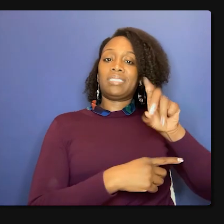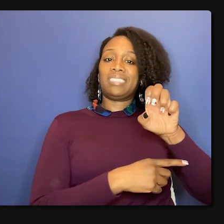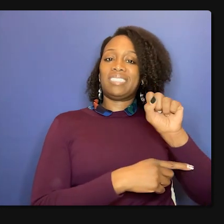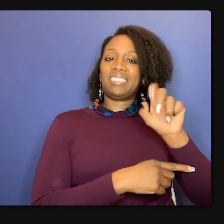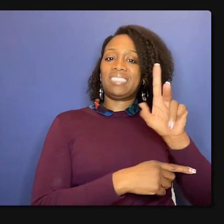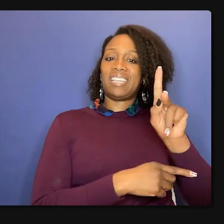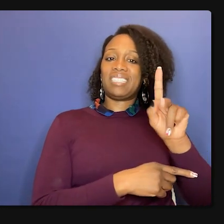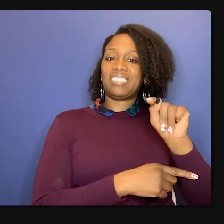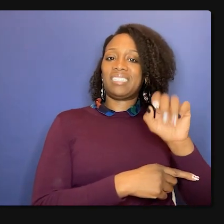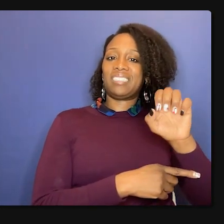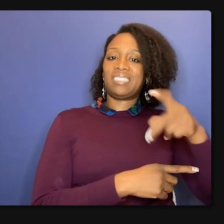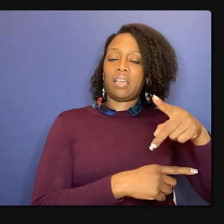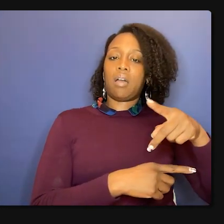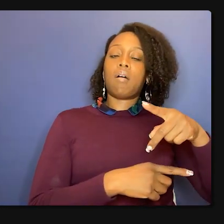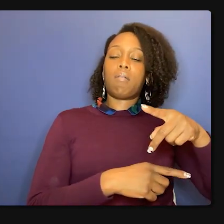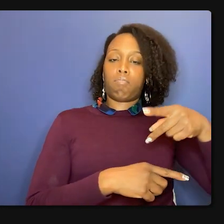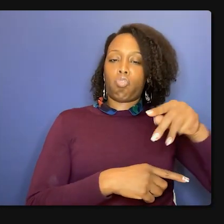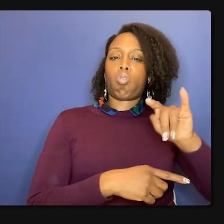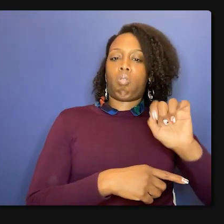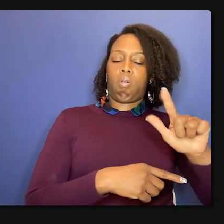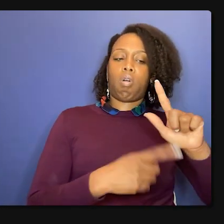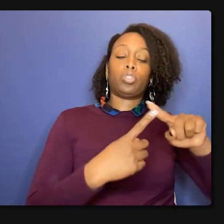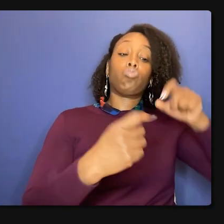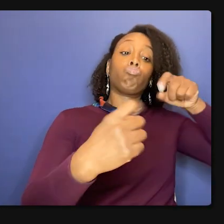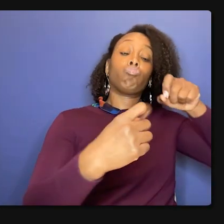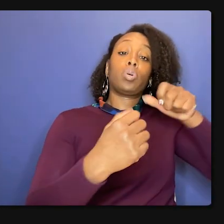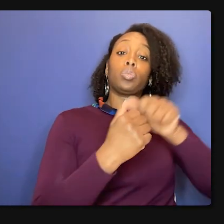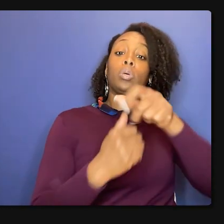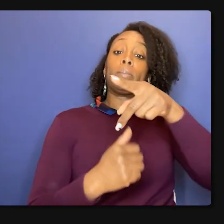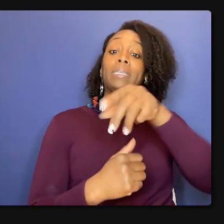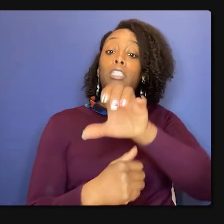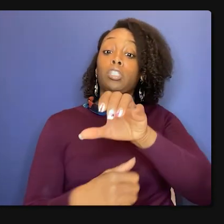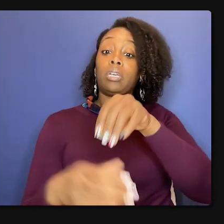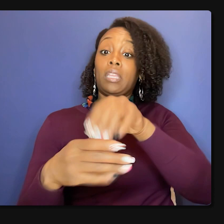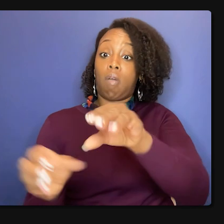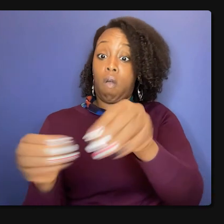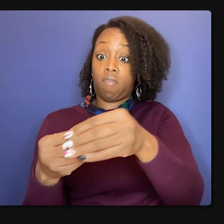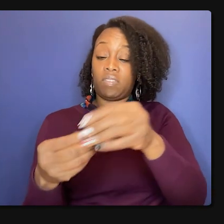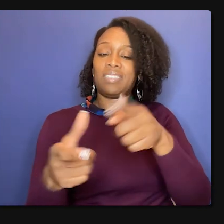to remote into a PC in your office and then to connect to your consoles from that PC.